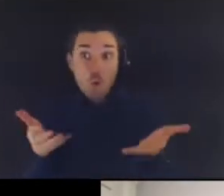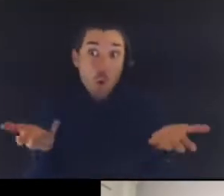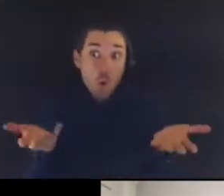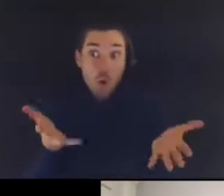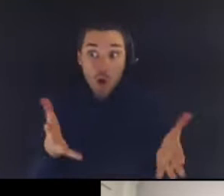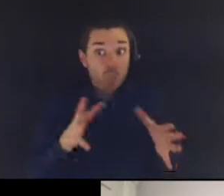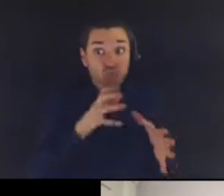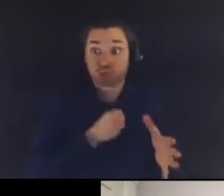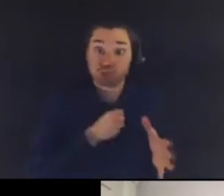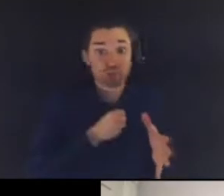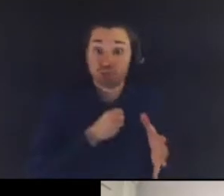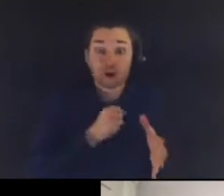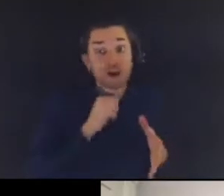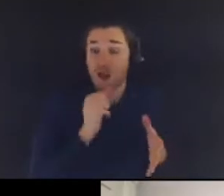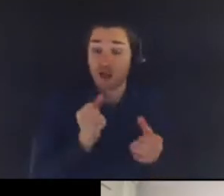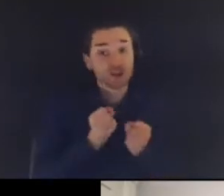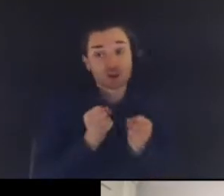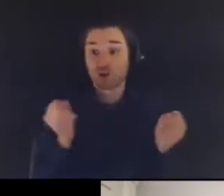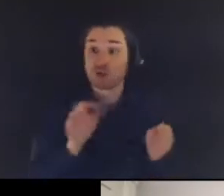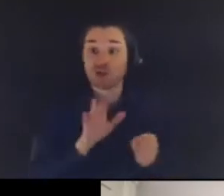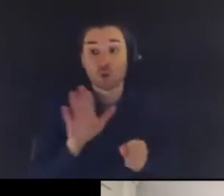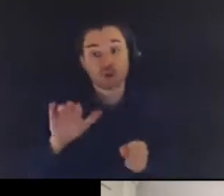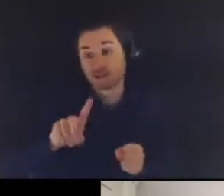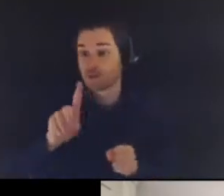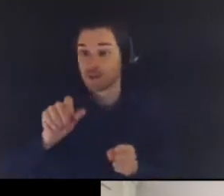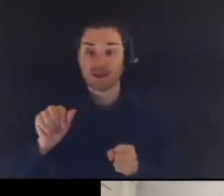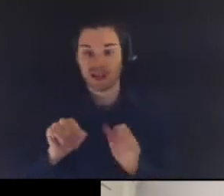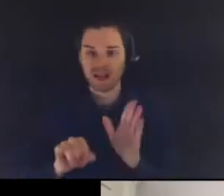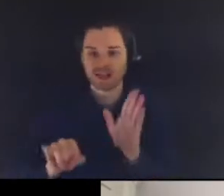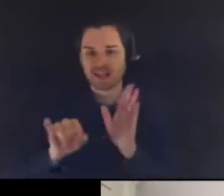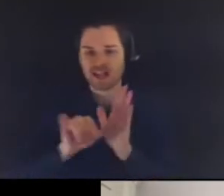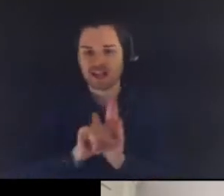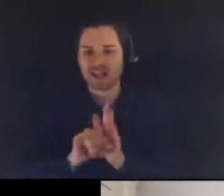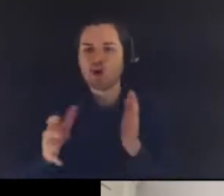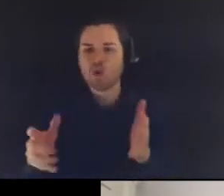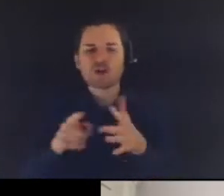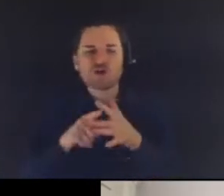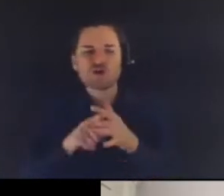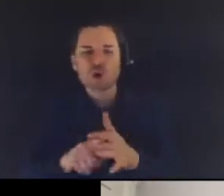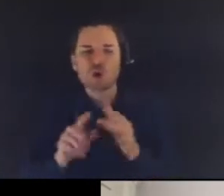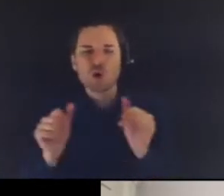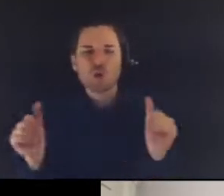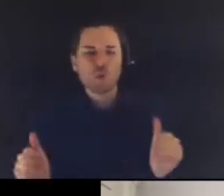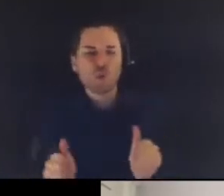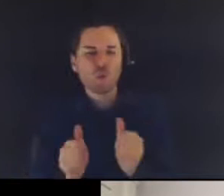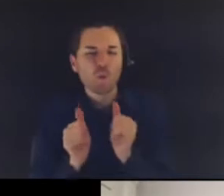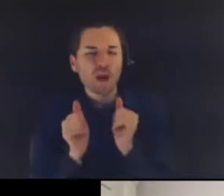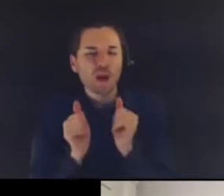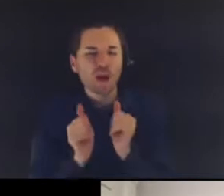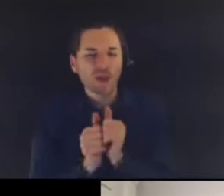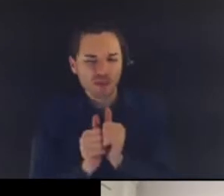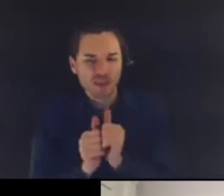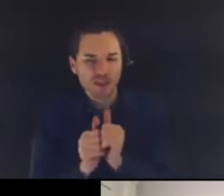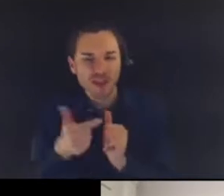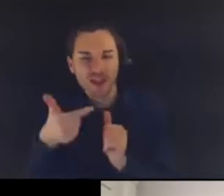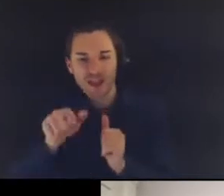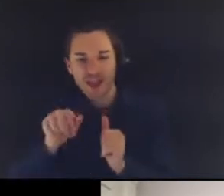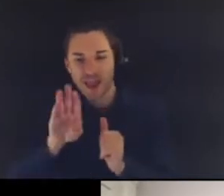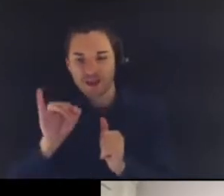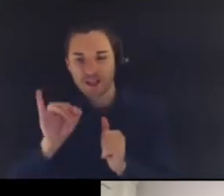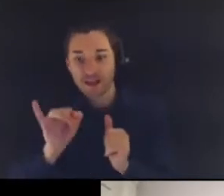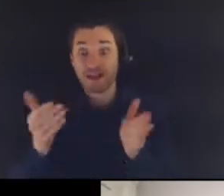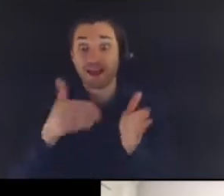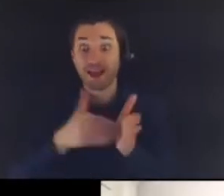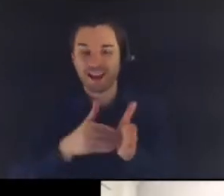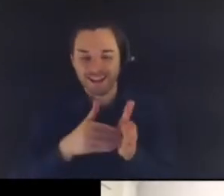identity. Gabi Serrato Marks